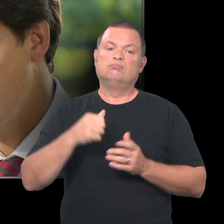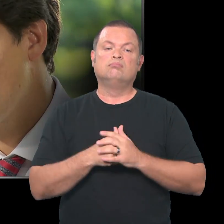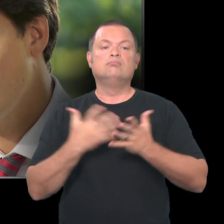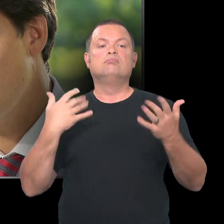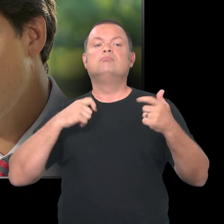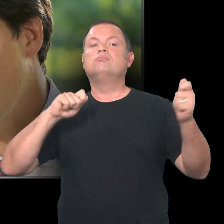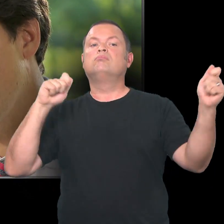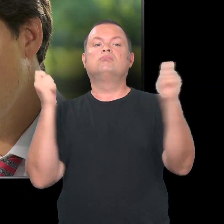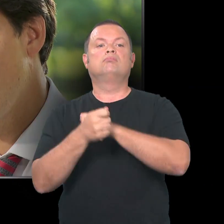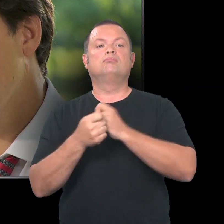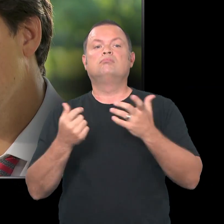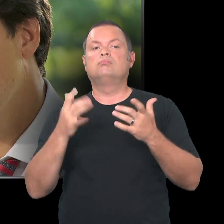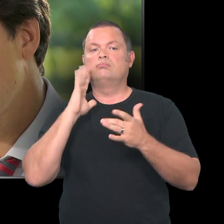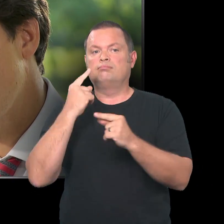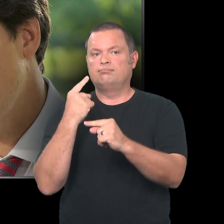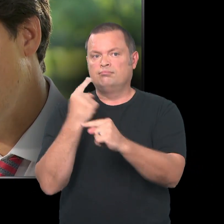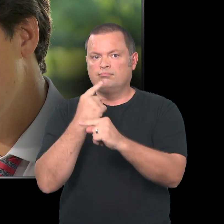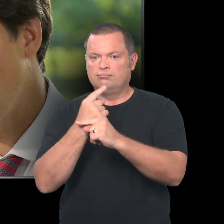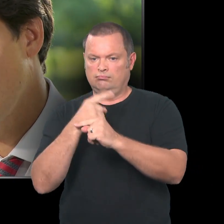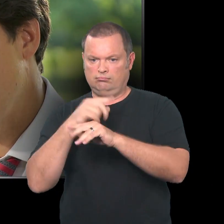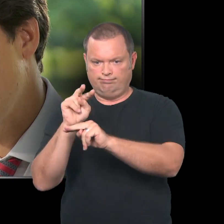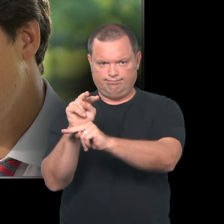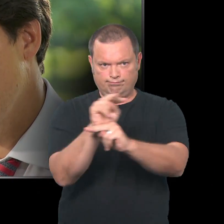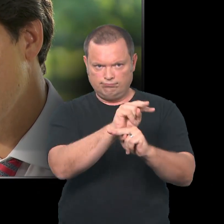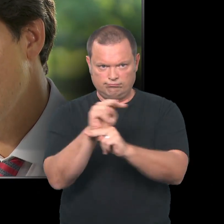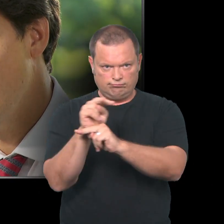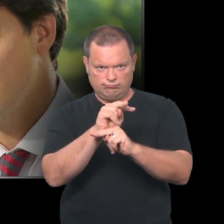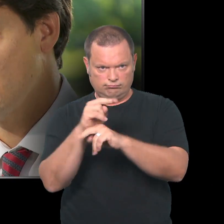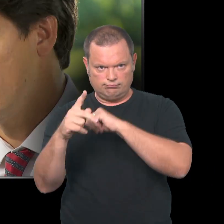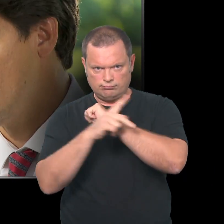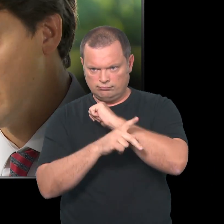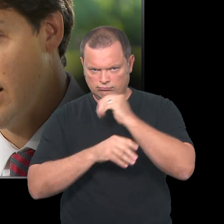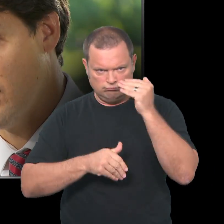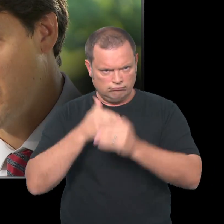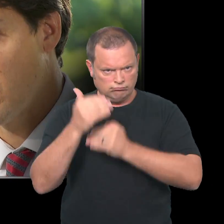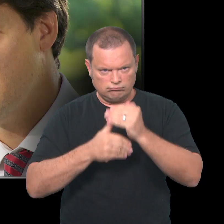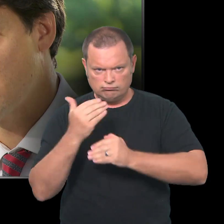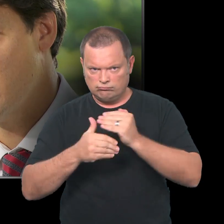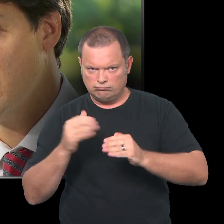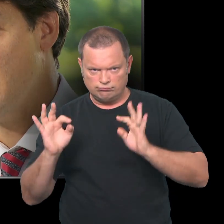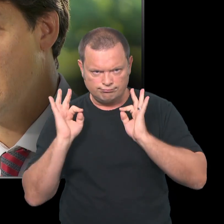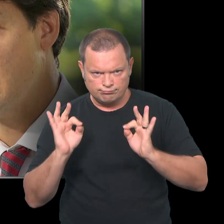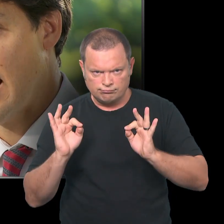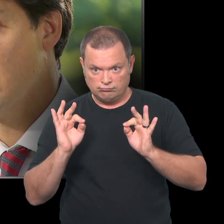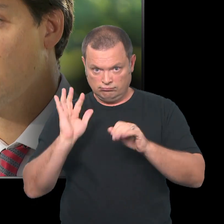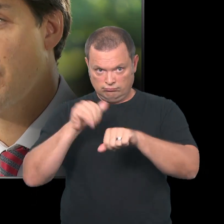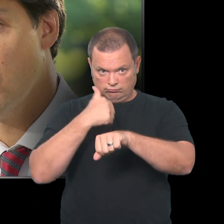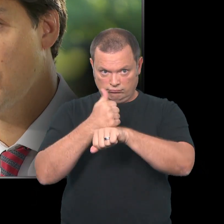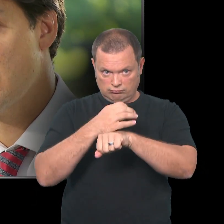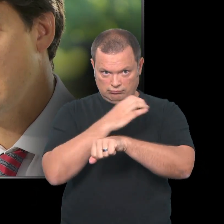It's right up there. What we'd actually change is we would bring in proper oversight by parliamentarians